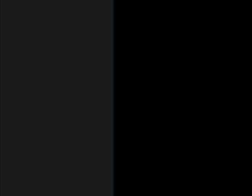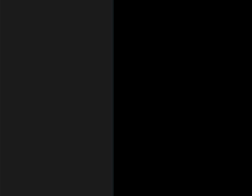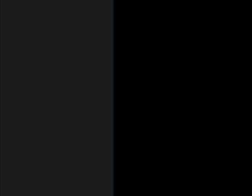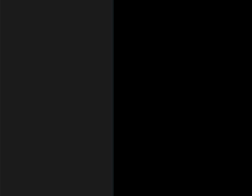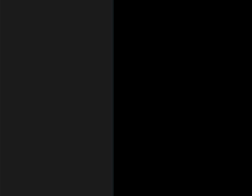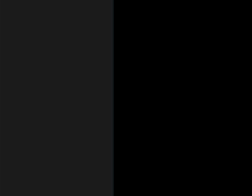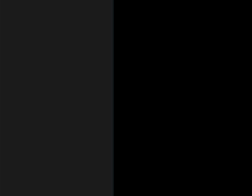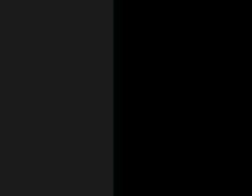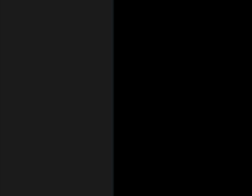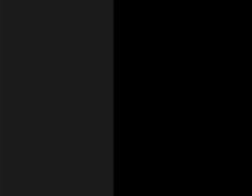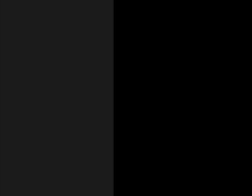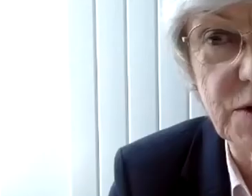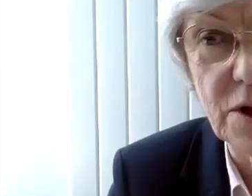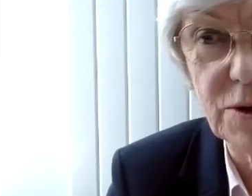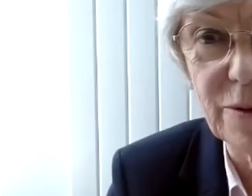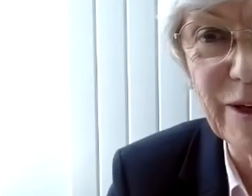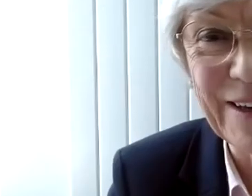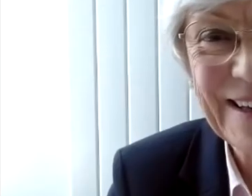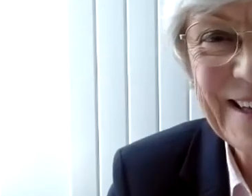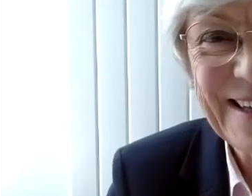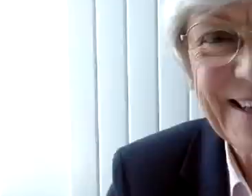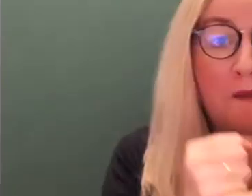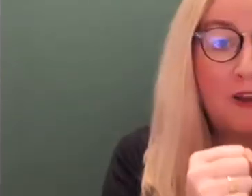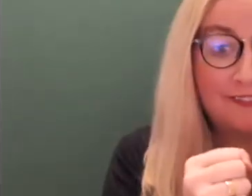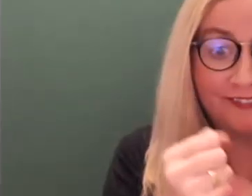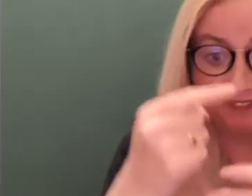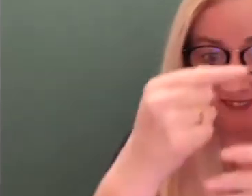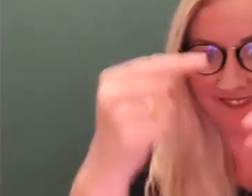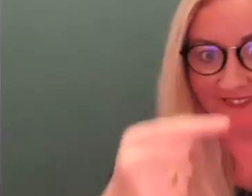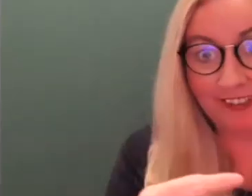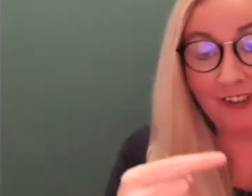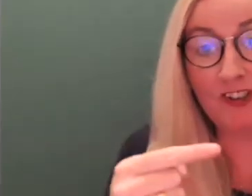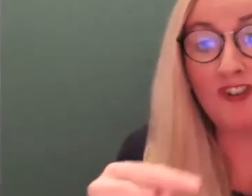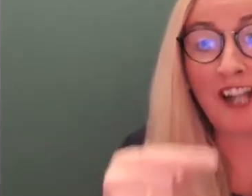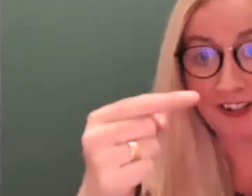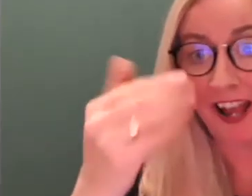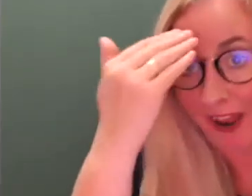again briefly, the challenges which are many. >>: Yes, what a challenging question, it's very